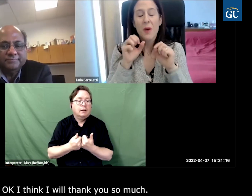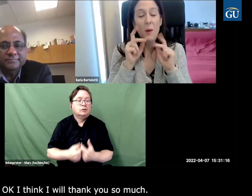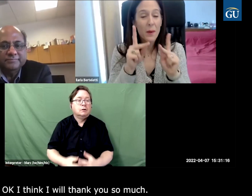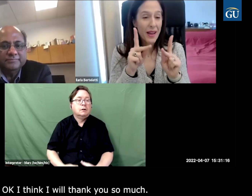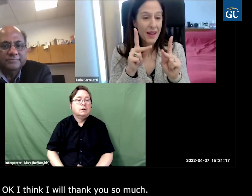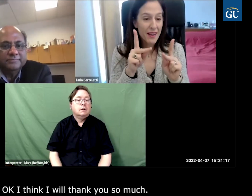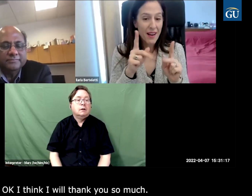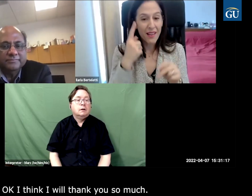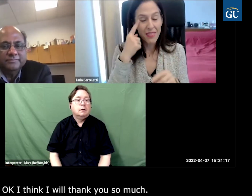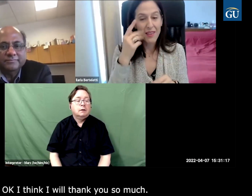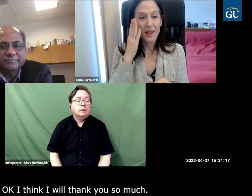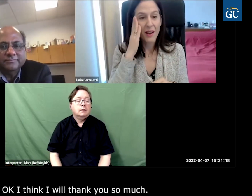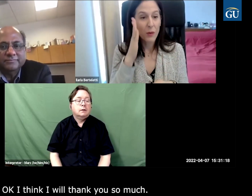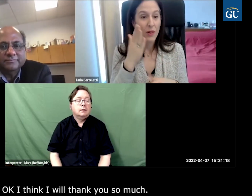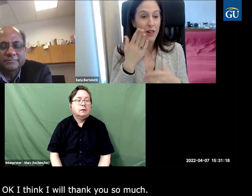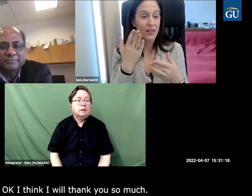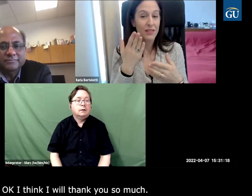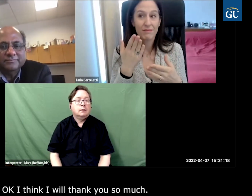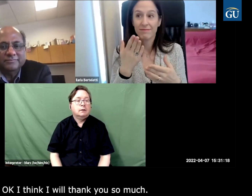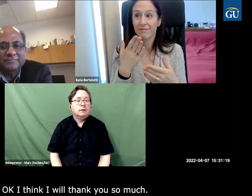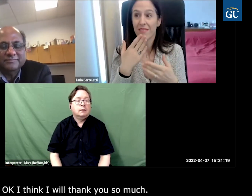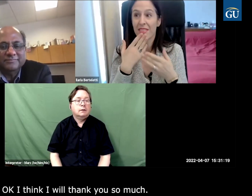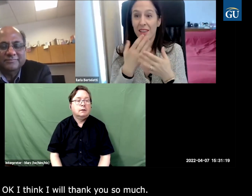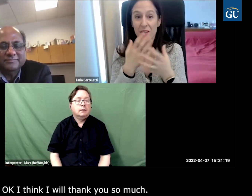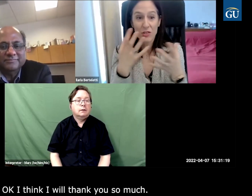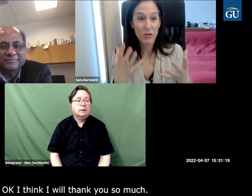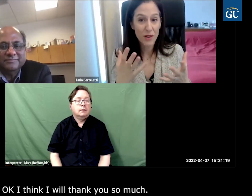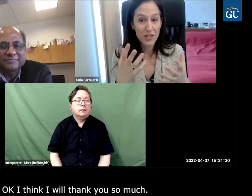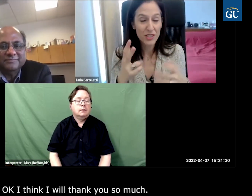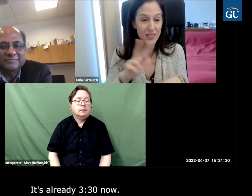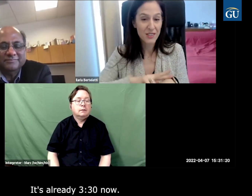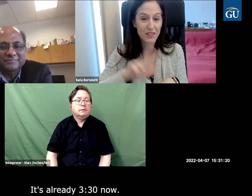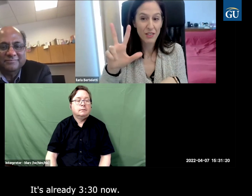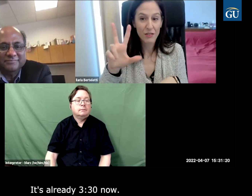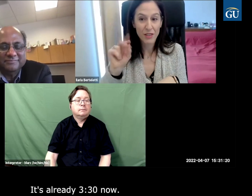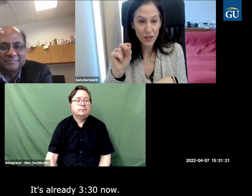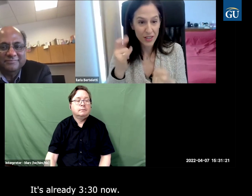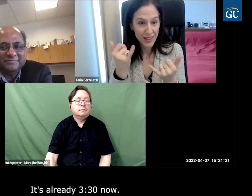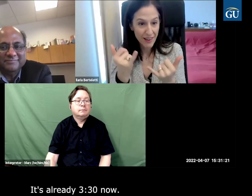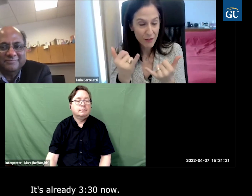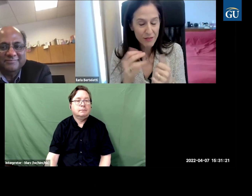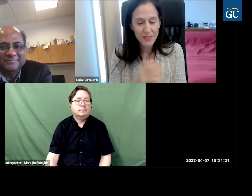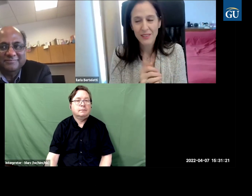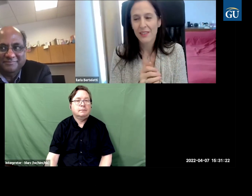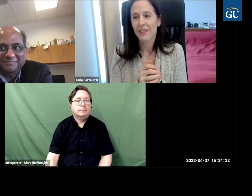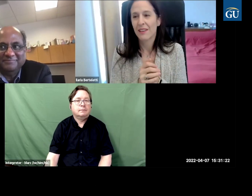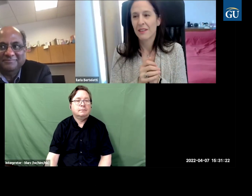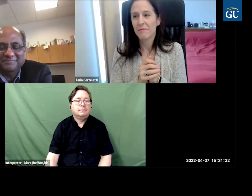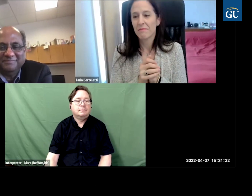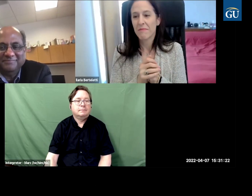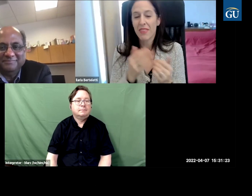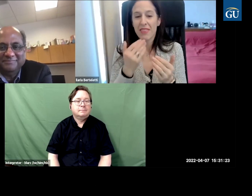okay i think i will